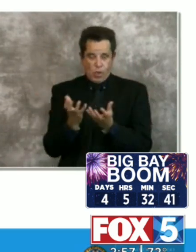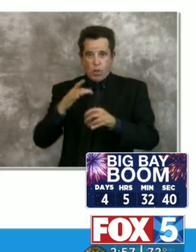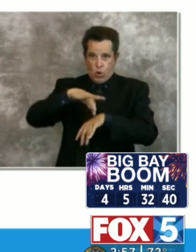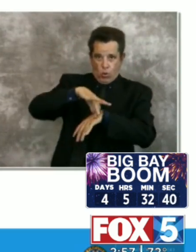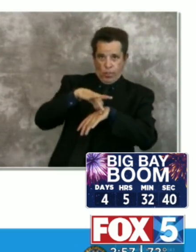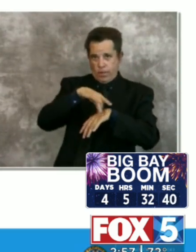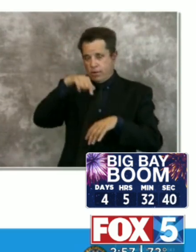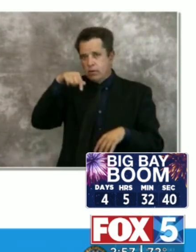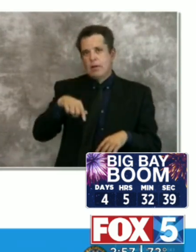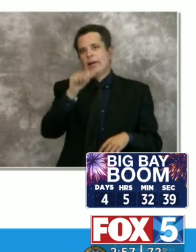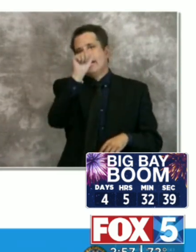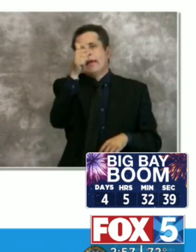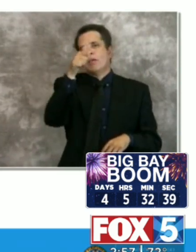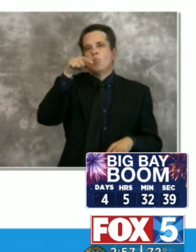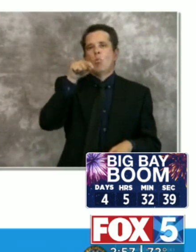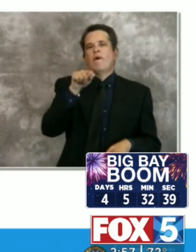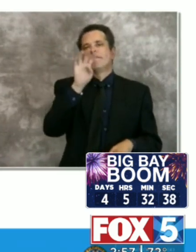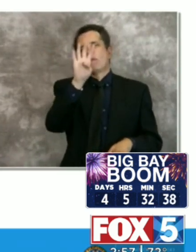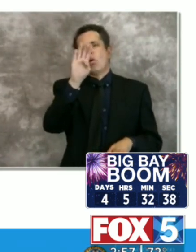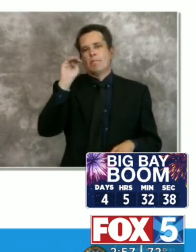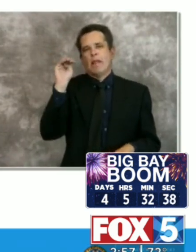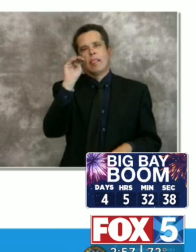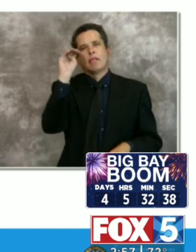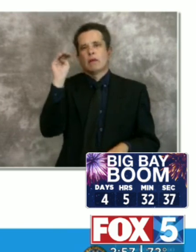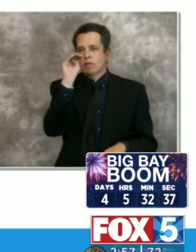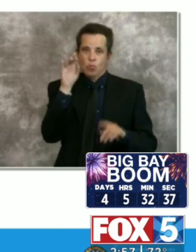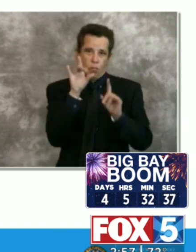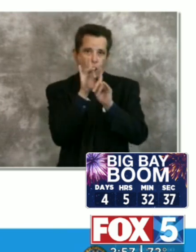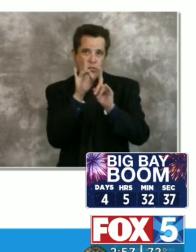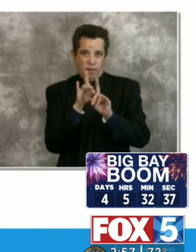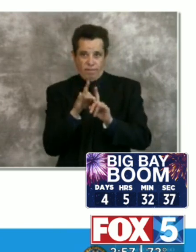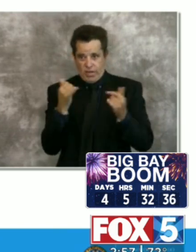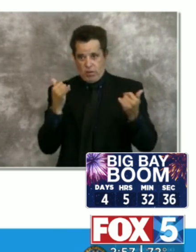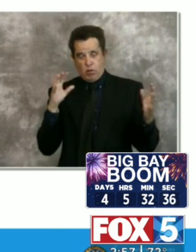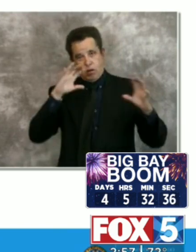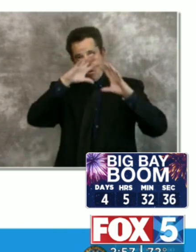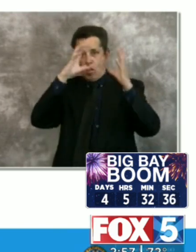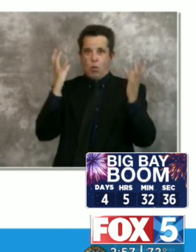DASHBOARD THESE DATA WERE OBTAINED TODAY AT NOON